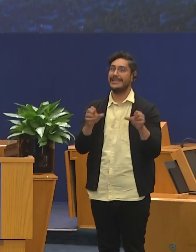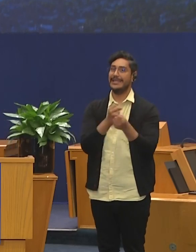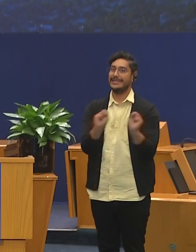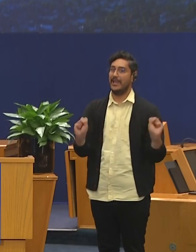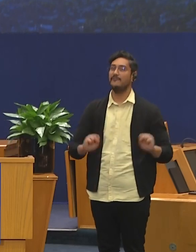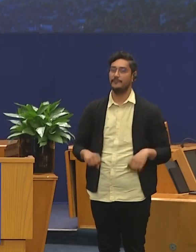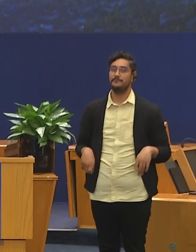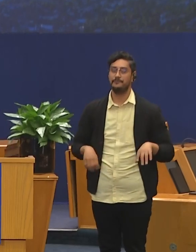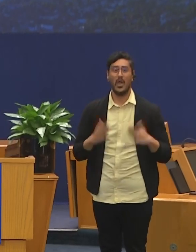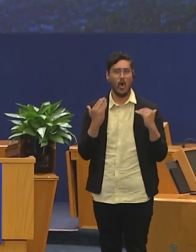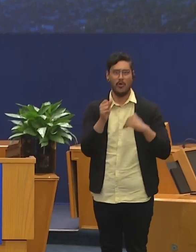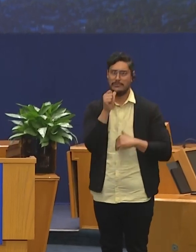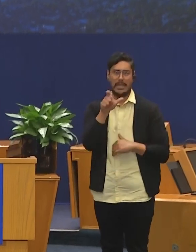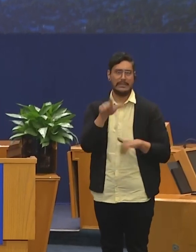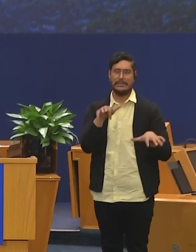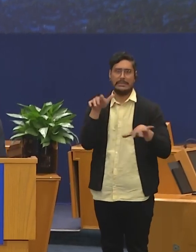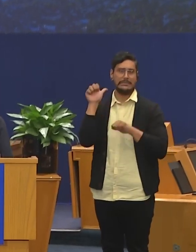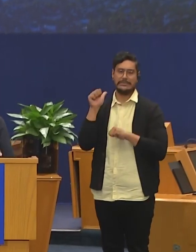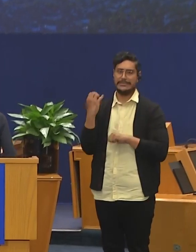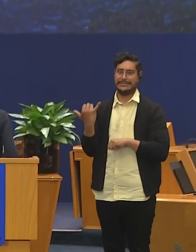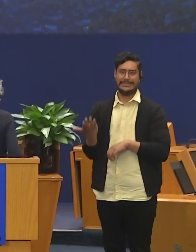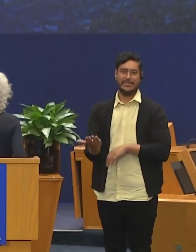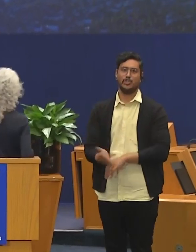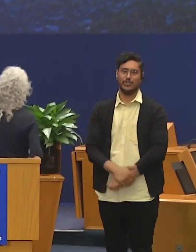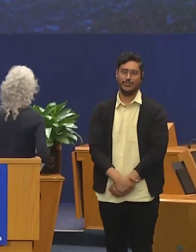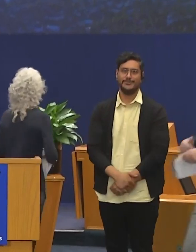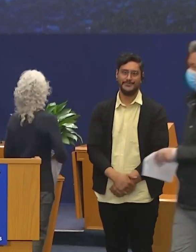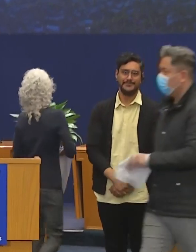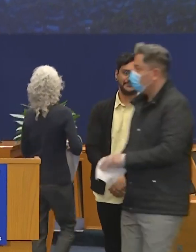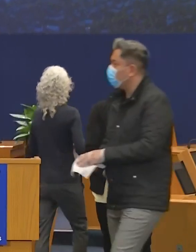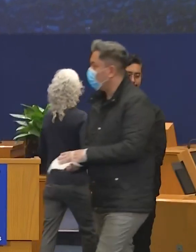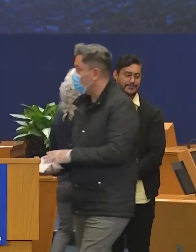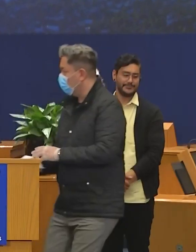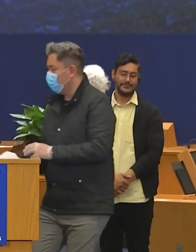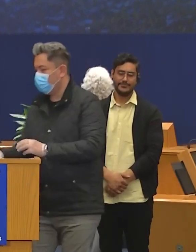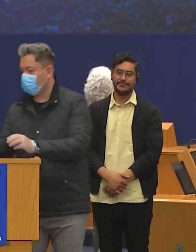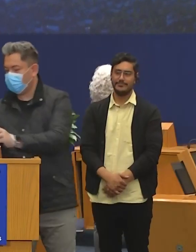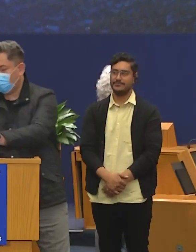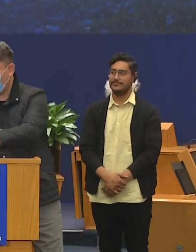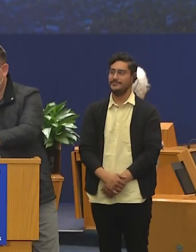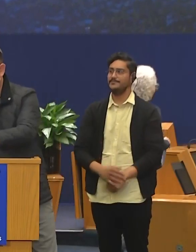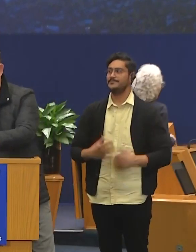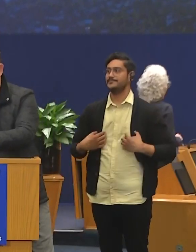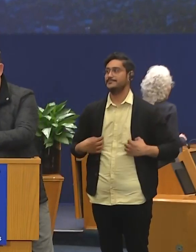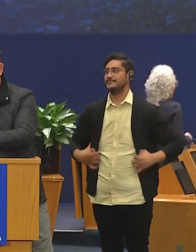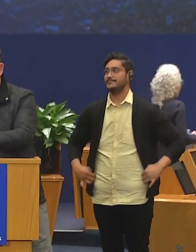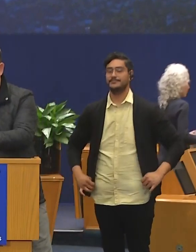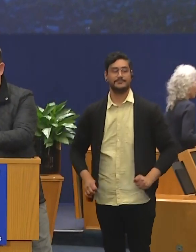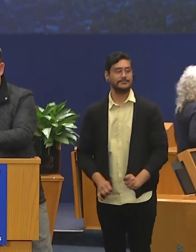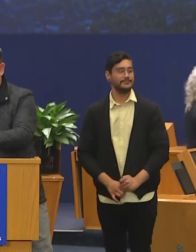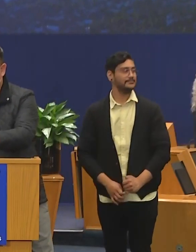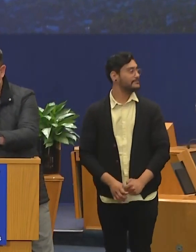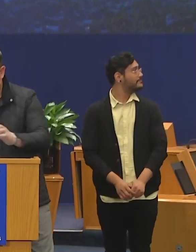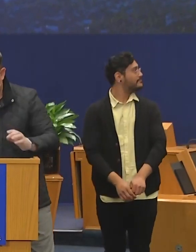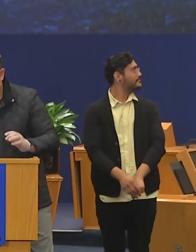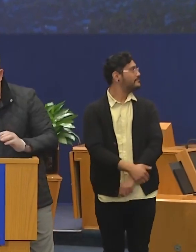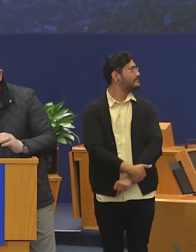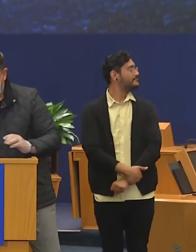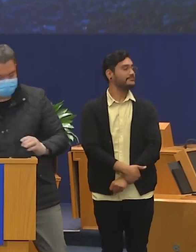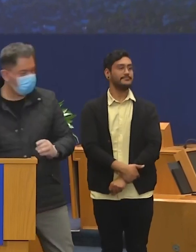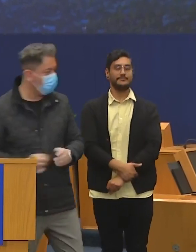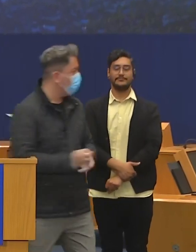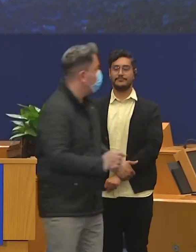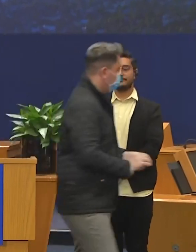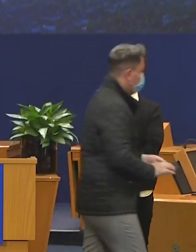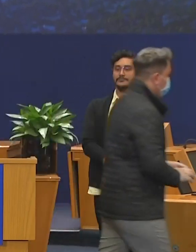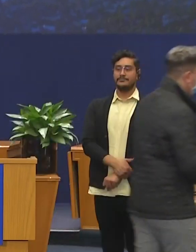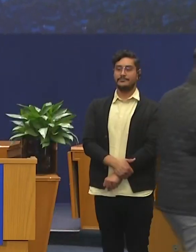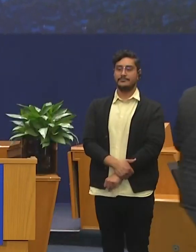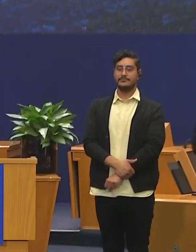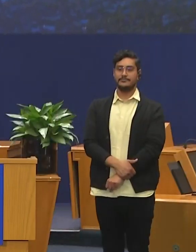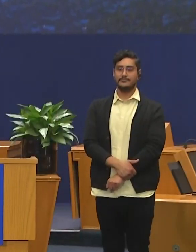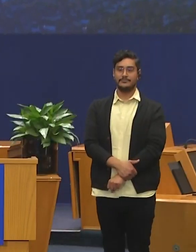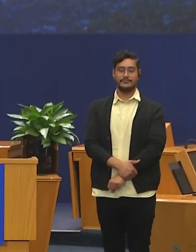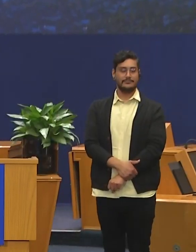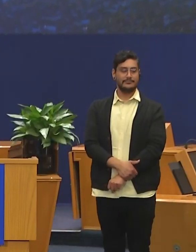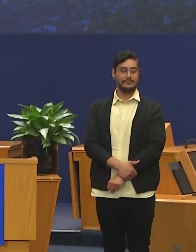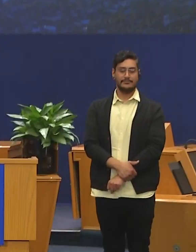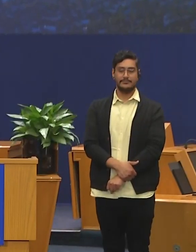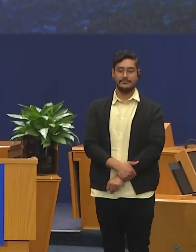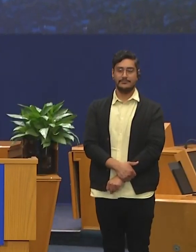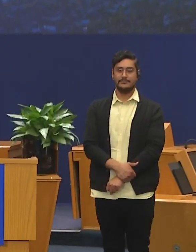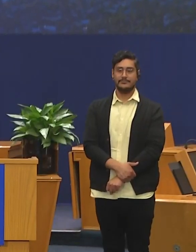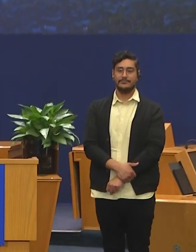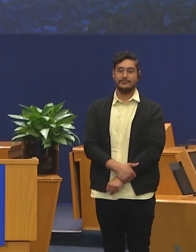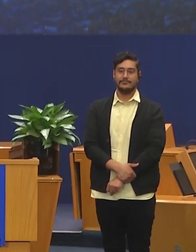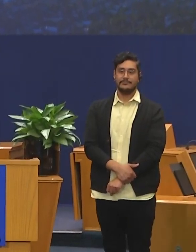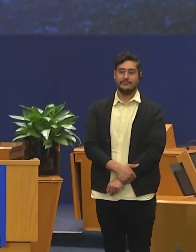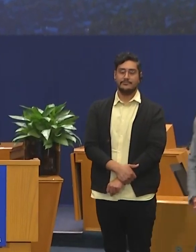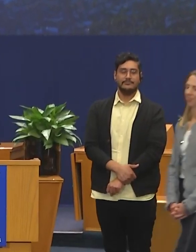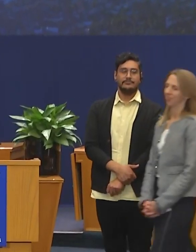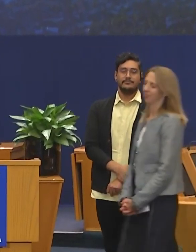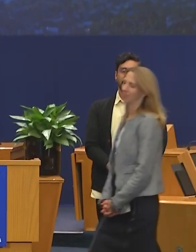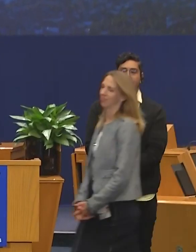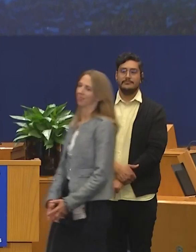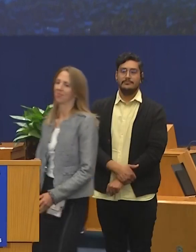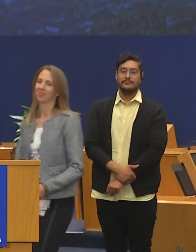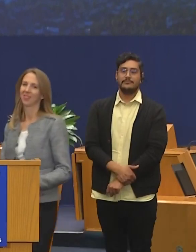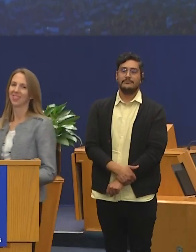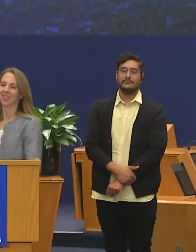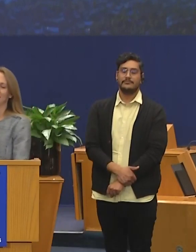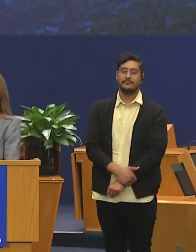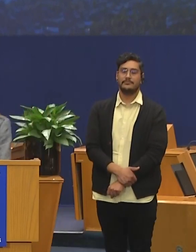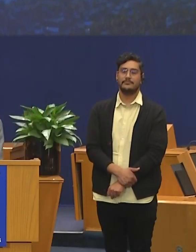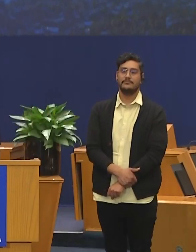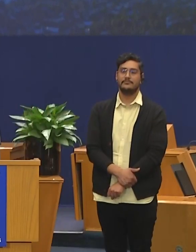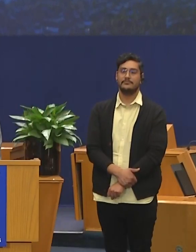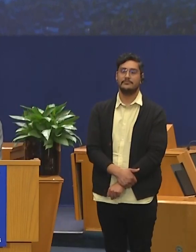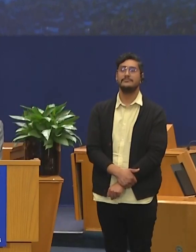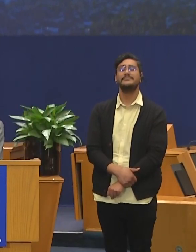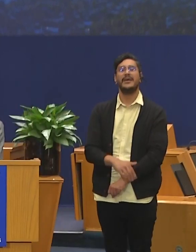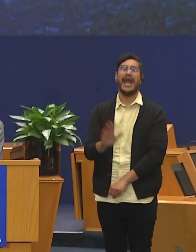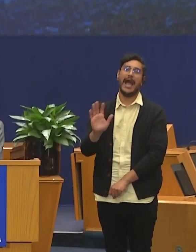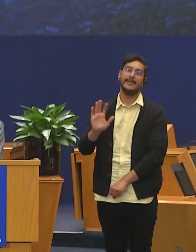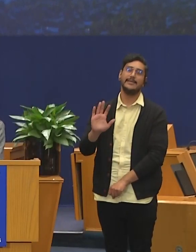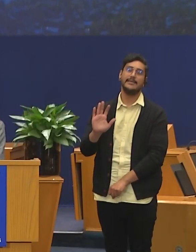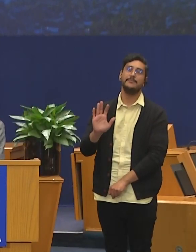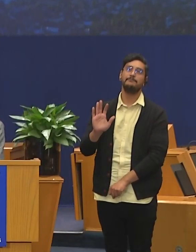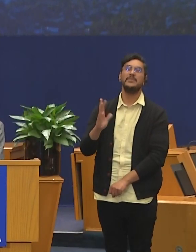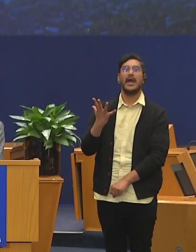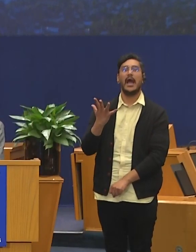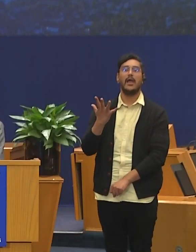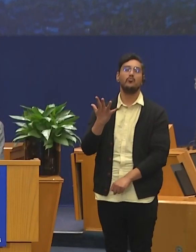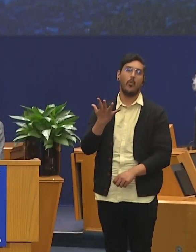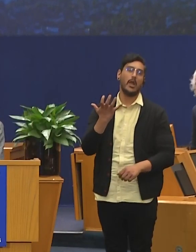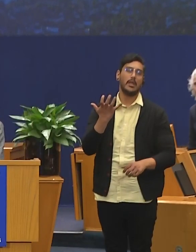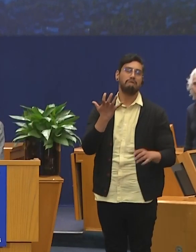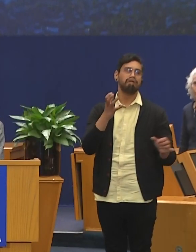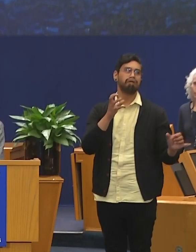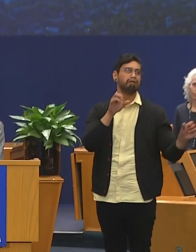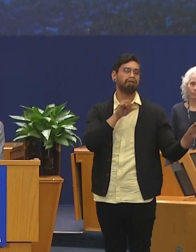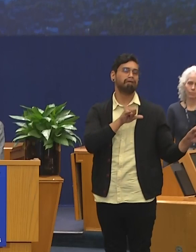BUT I'M HOPING THAT WE DON'T